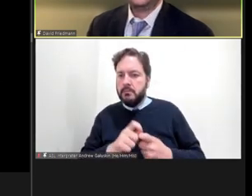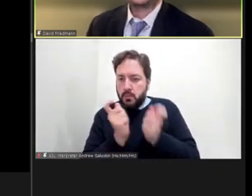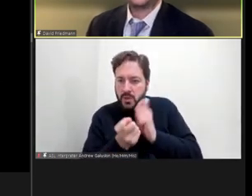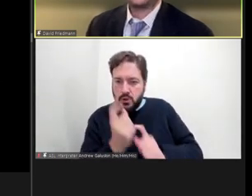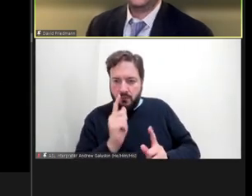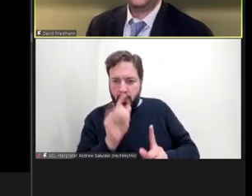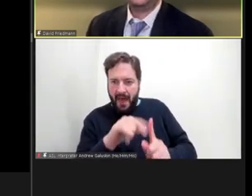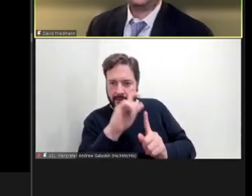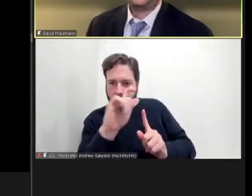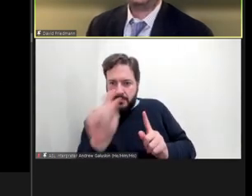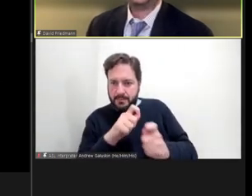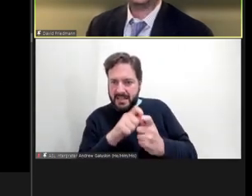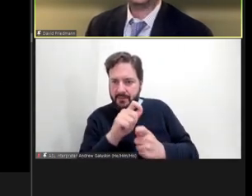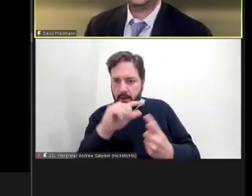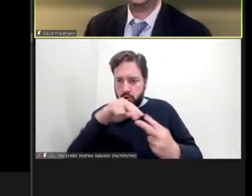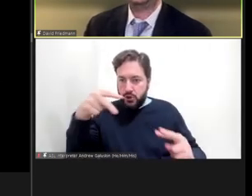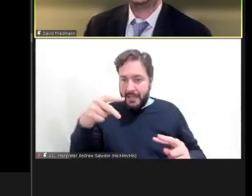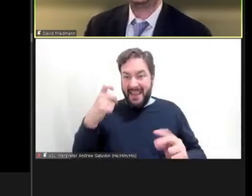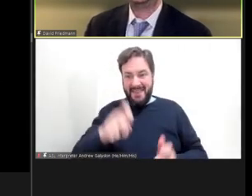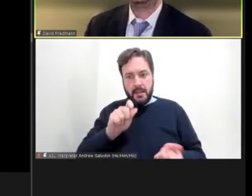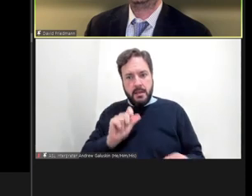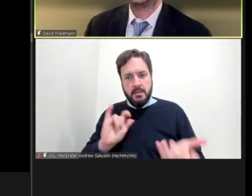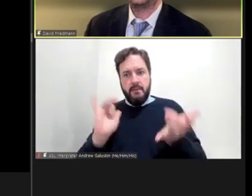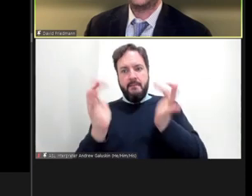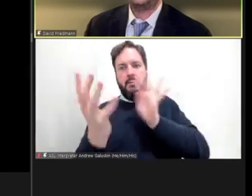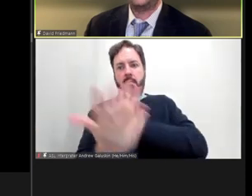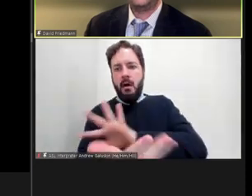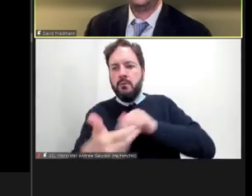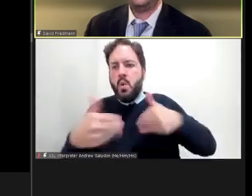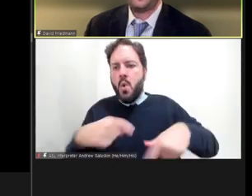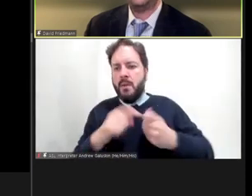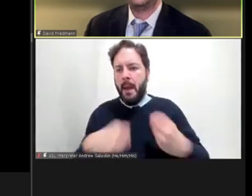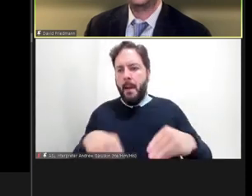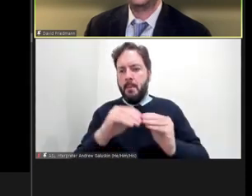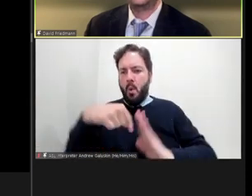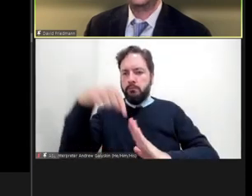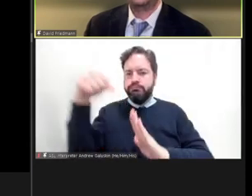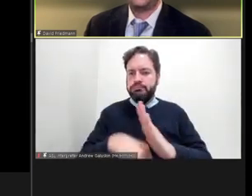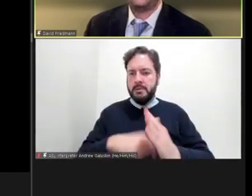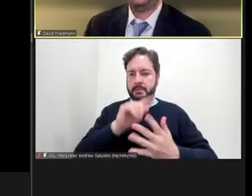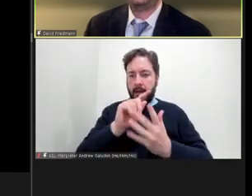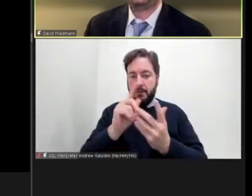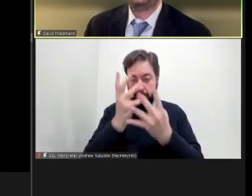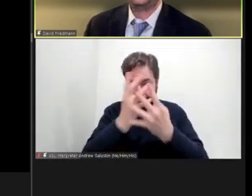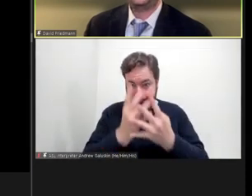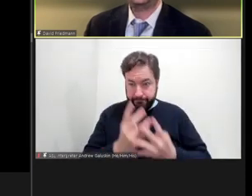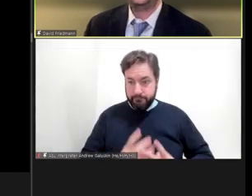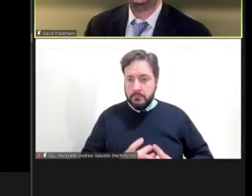And this has really evolved over time to much more comprehensive panels that have used the